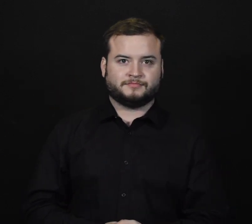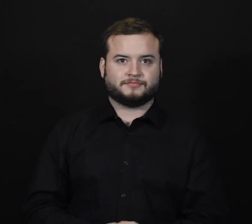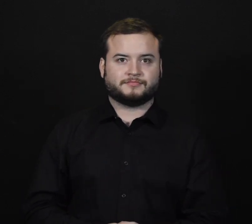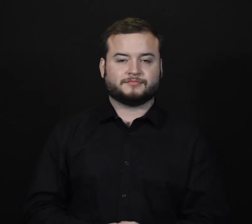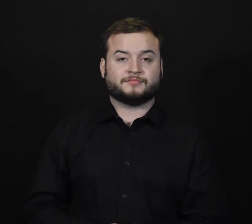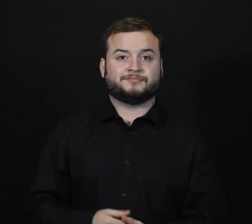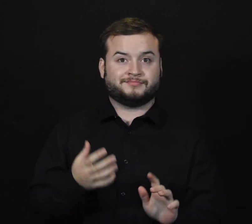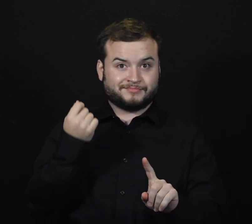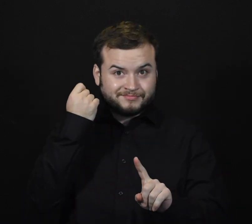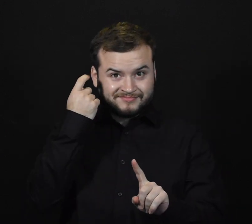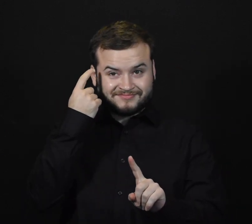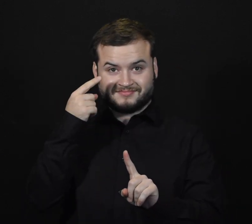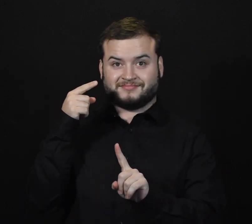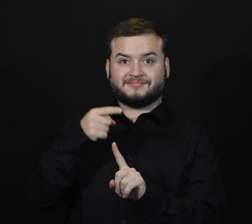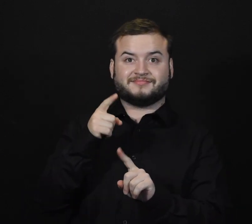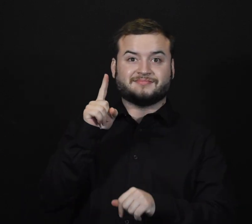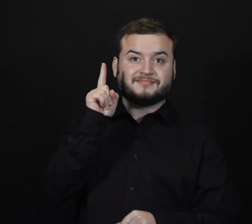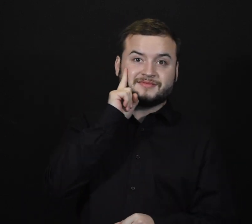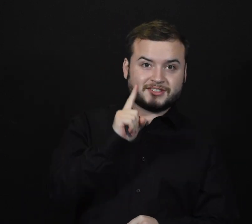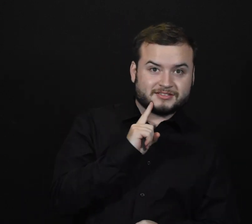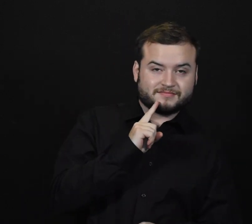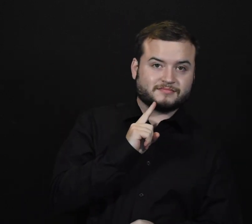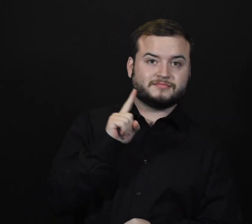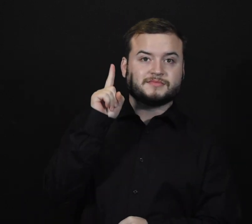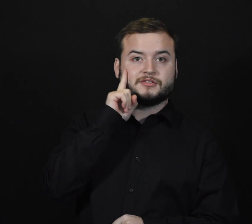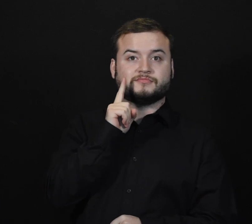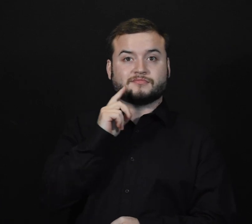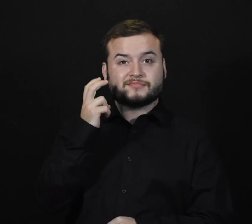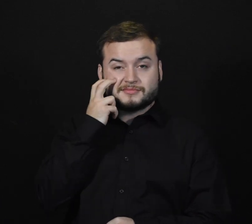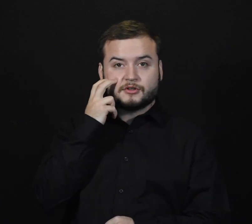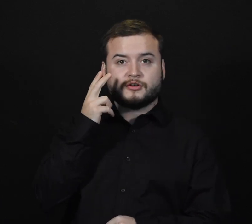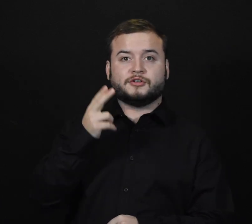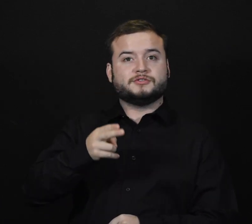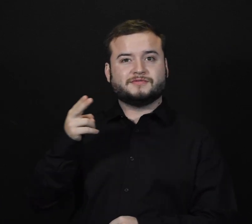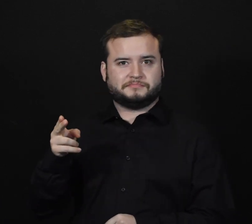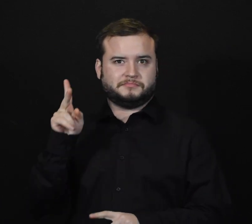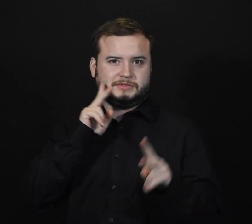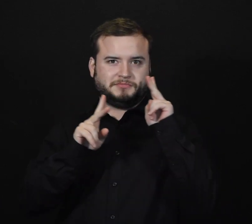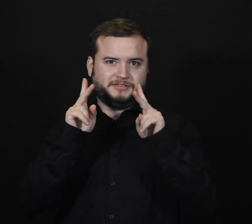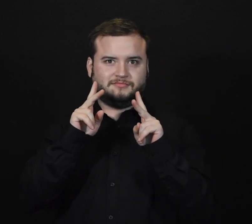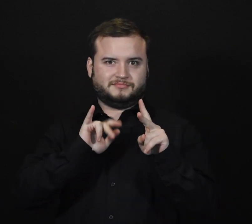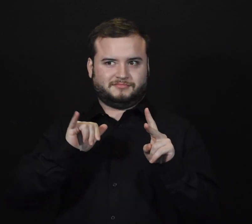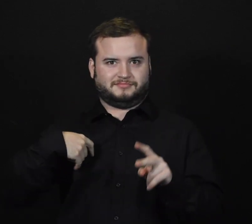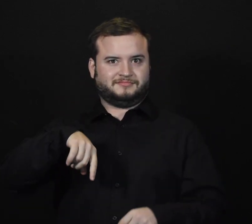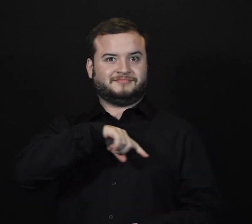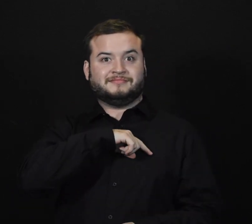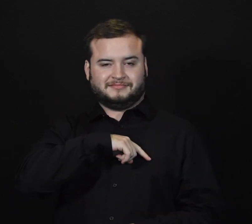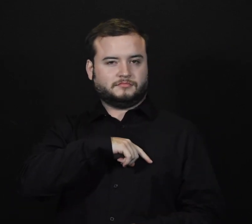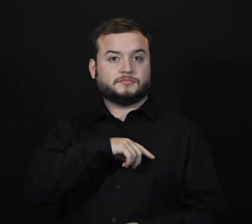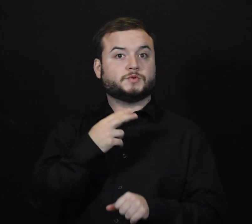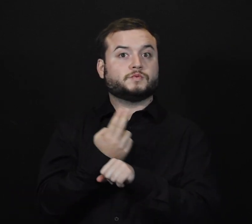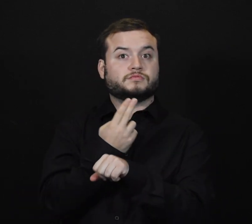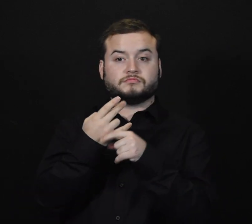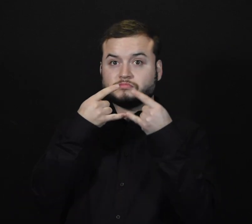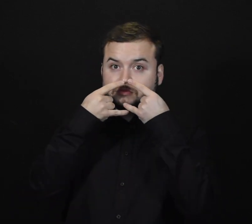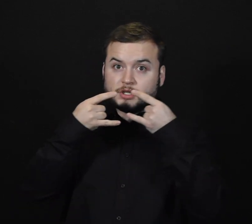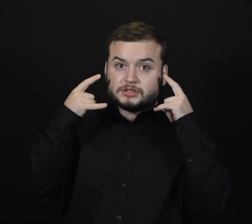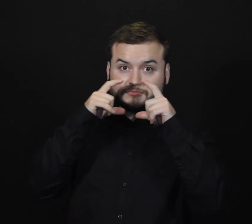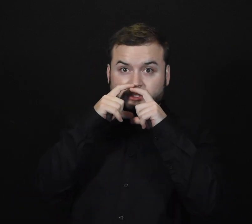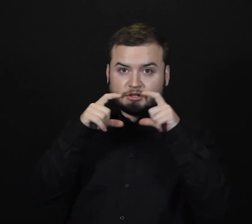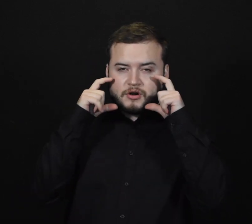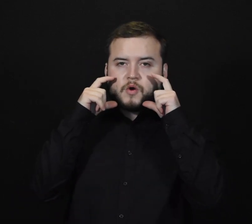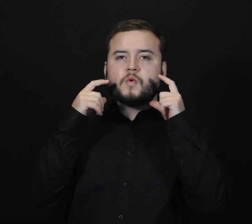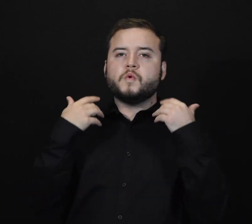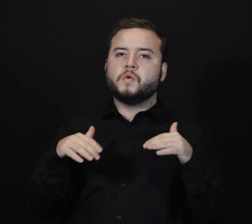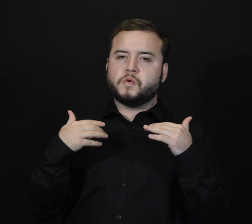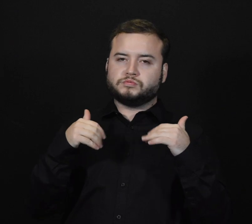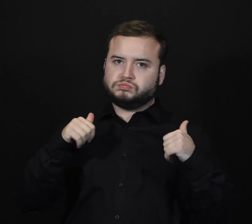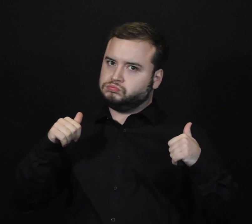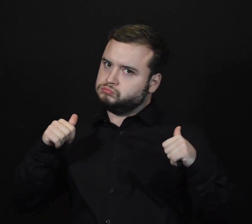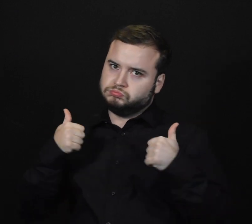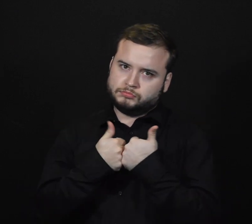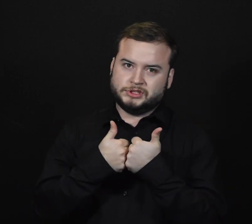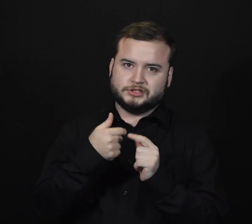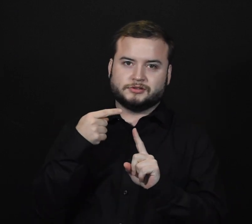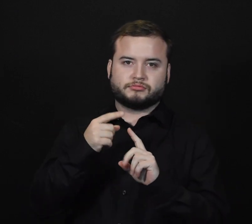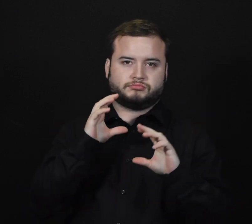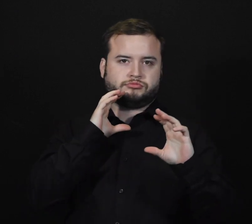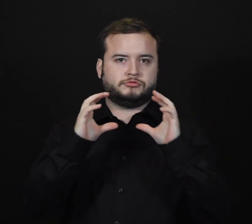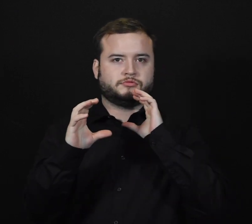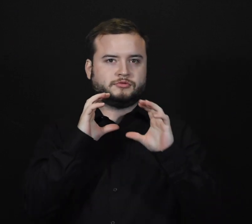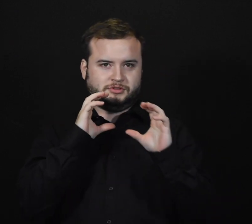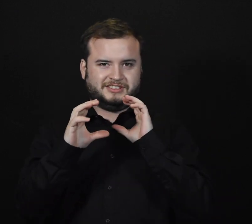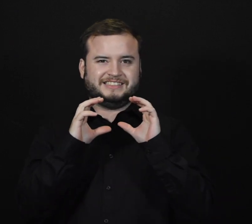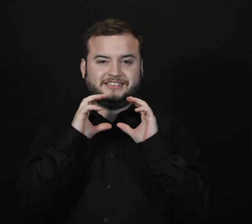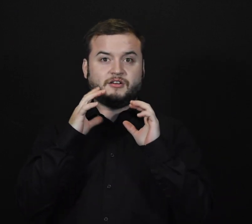However, for deaf, deafblind, and hard of hearing people like us, wearing masks can make communication difficult,